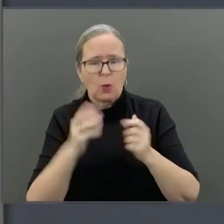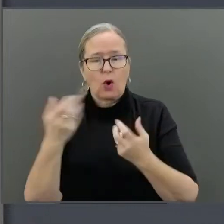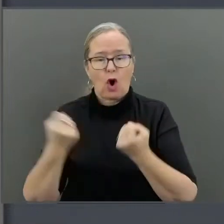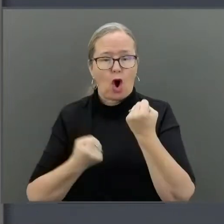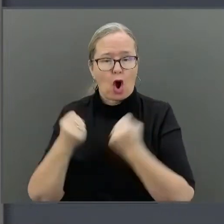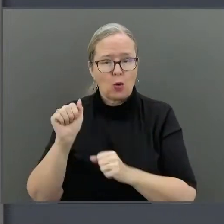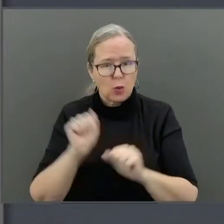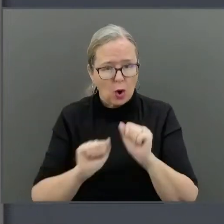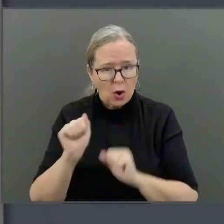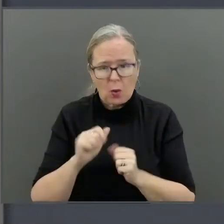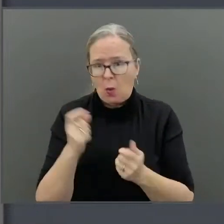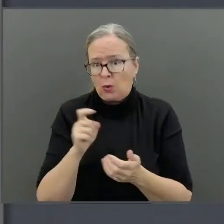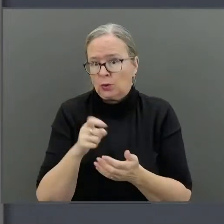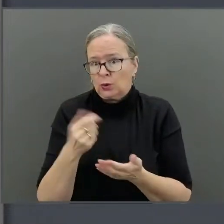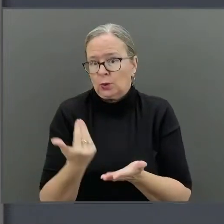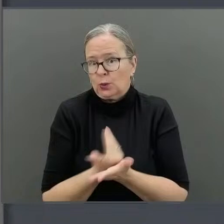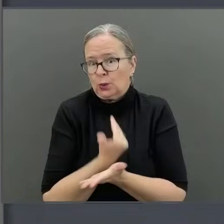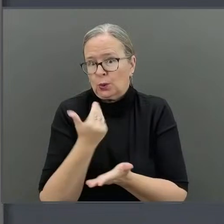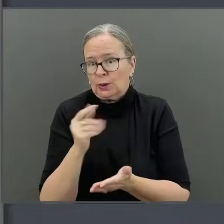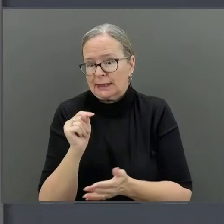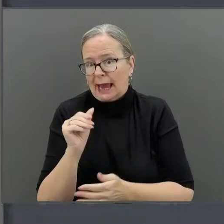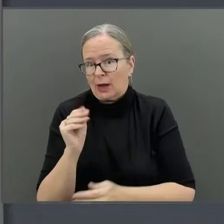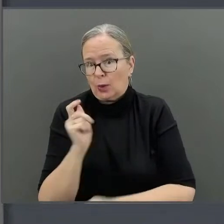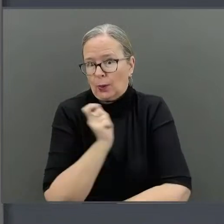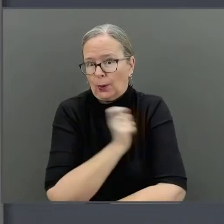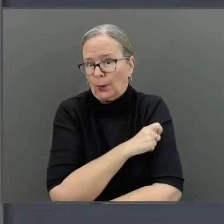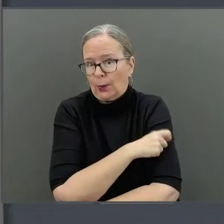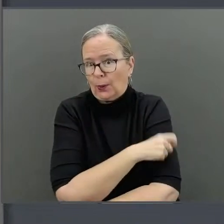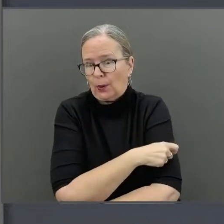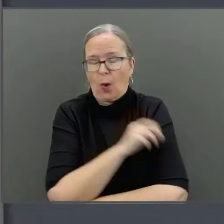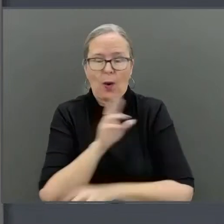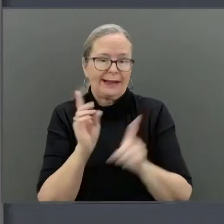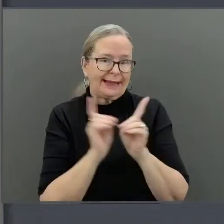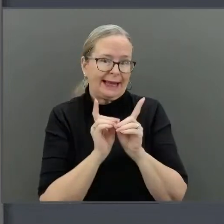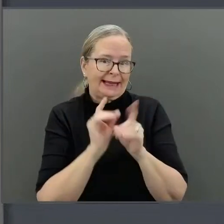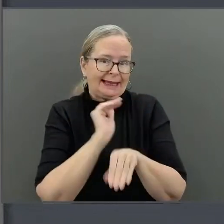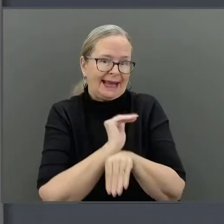they can meet your needs they are still open for business and if you are planning on going to those